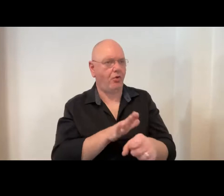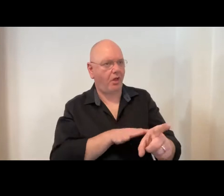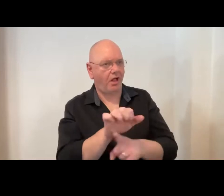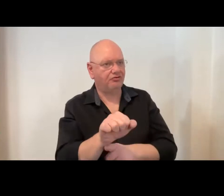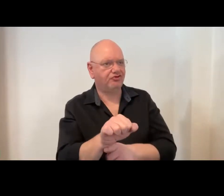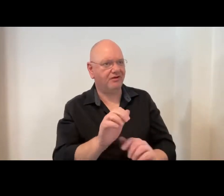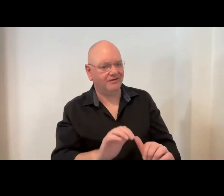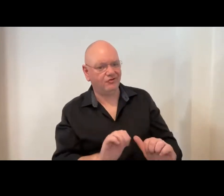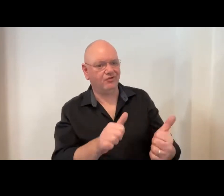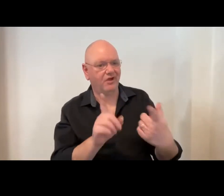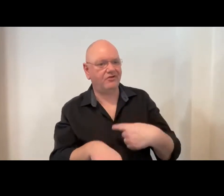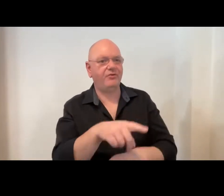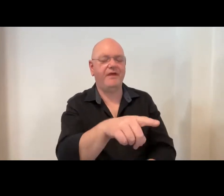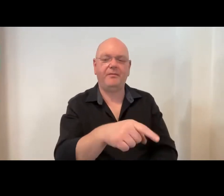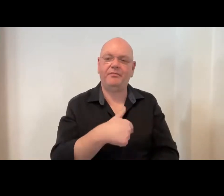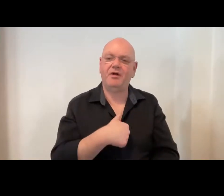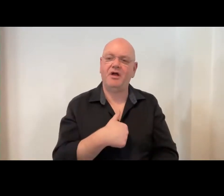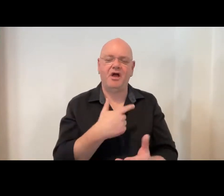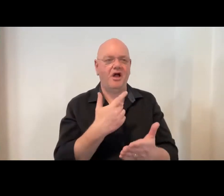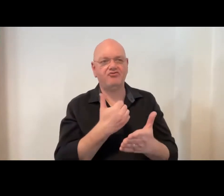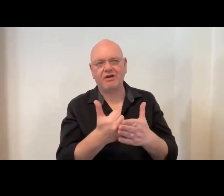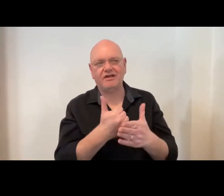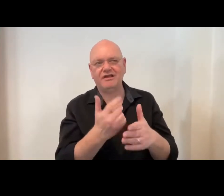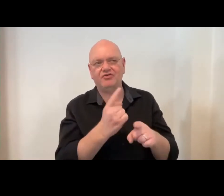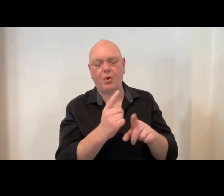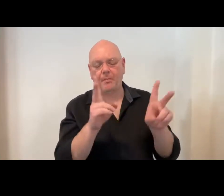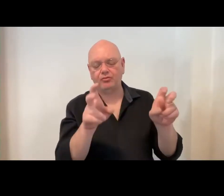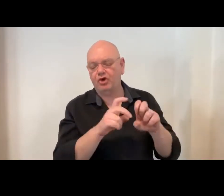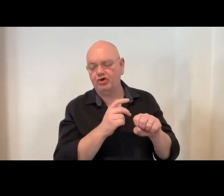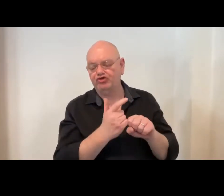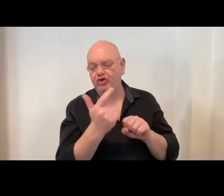not being part of it. I think it's something that every organisation that I